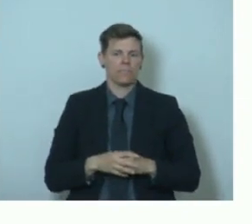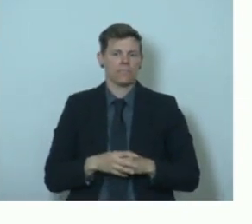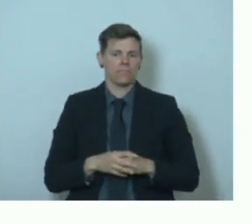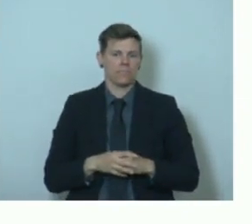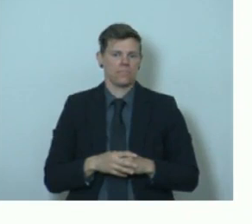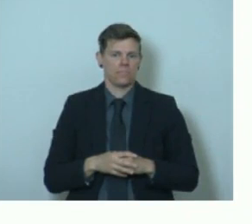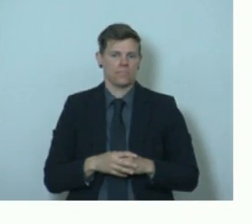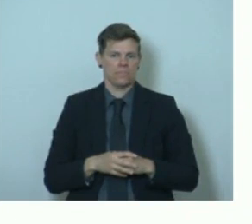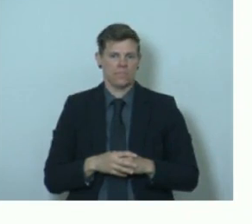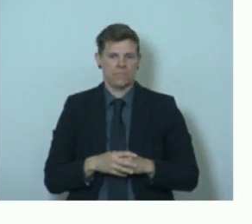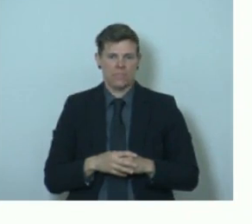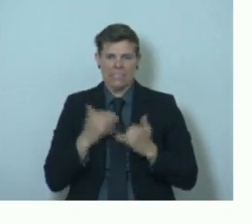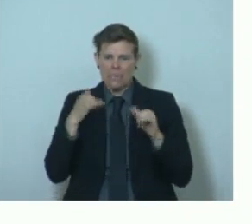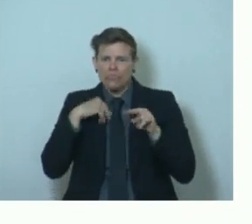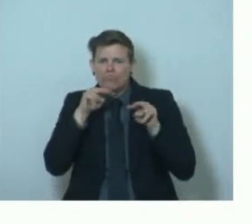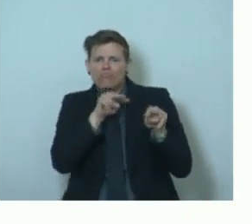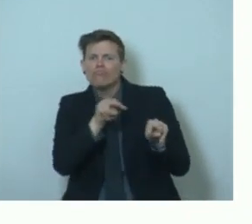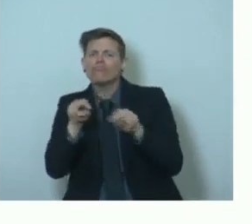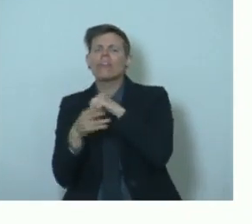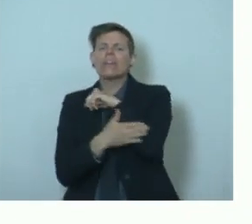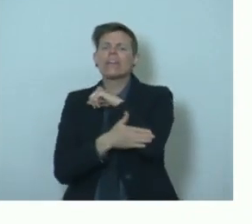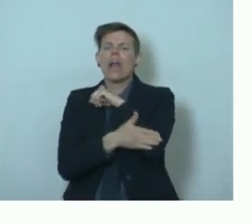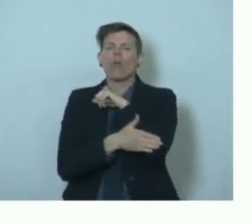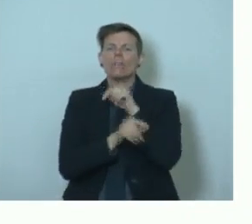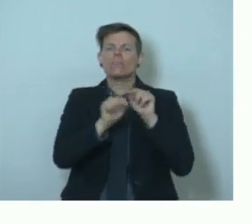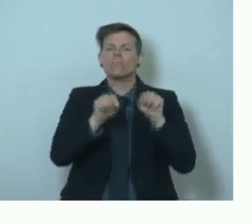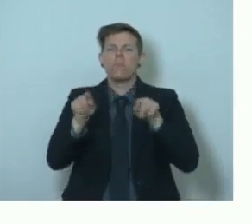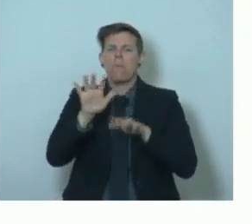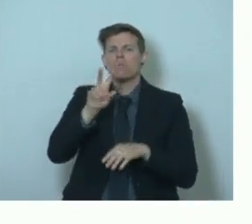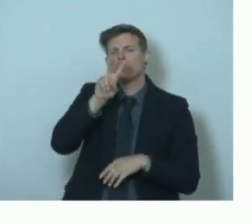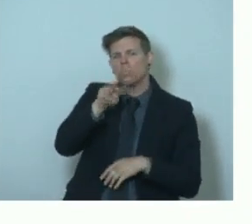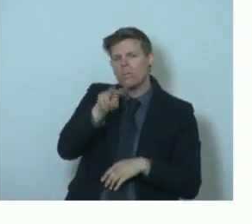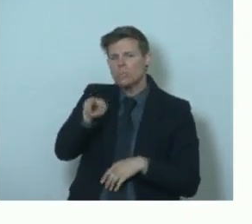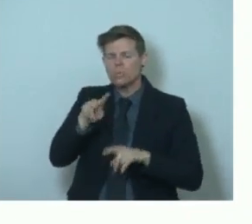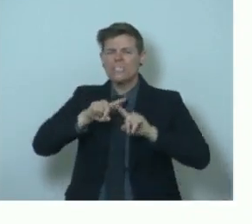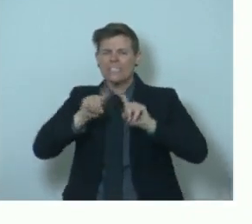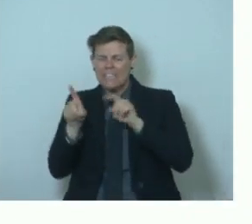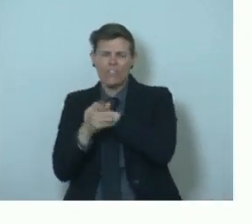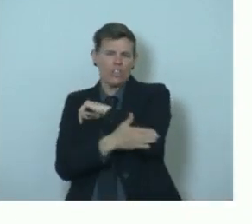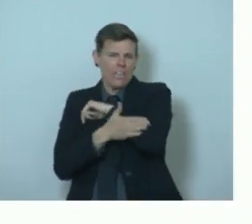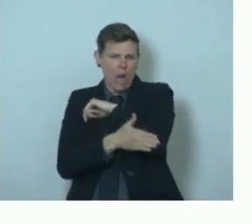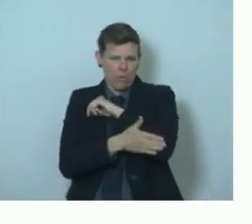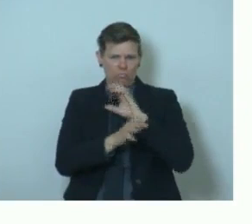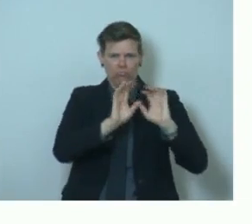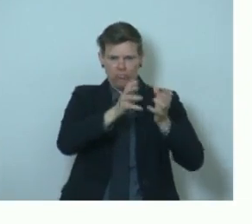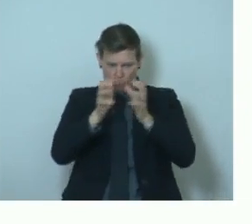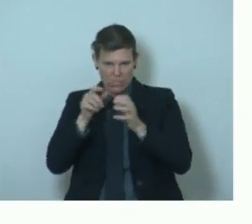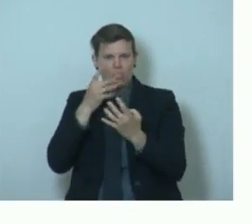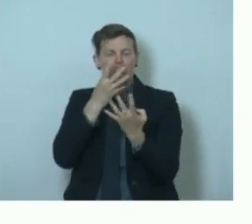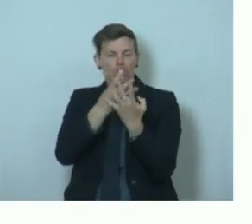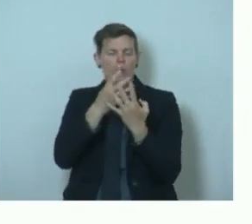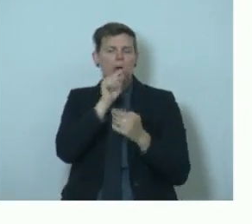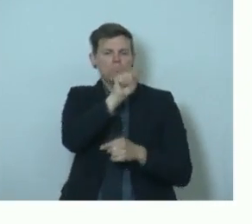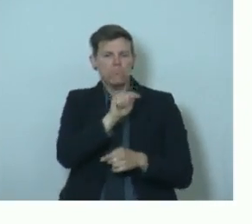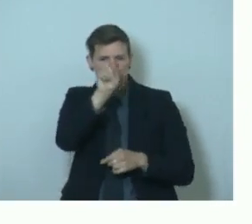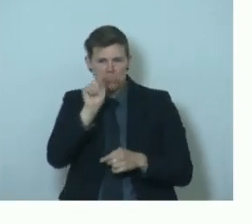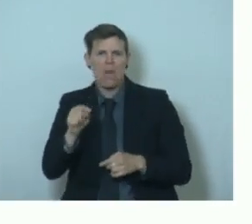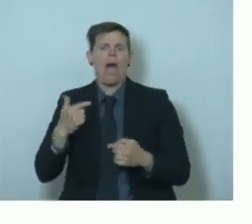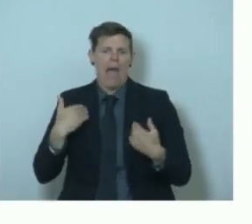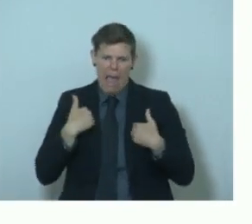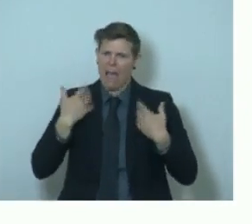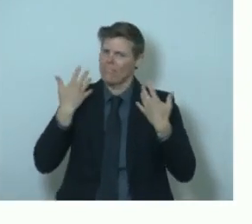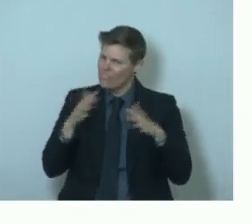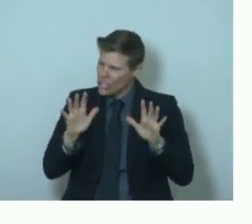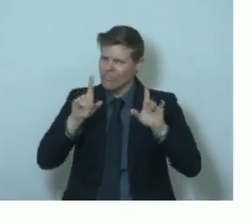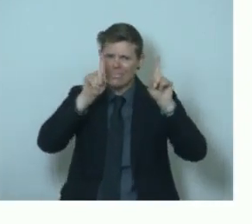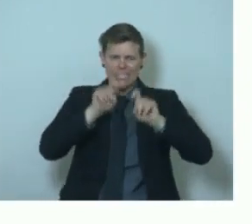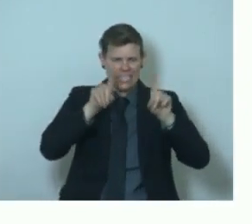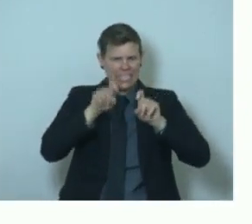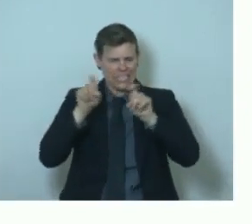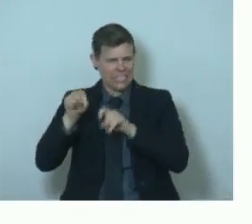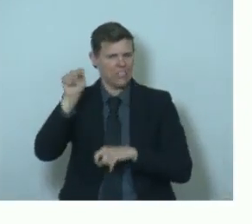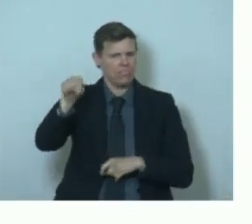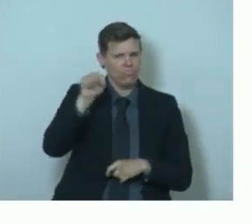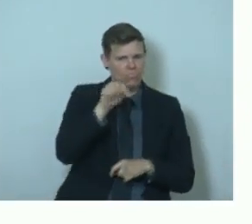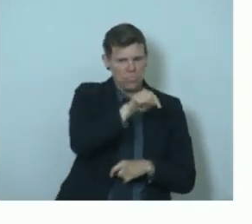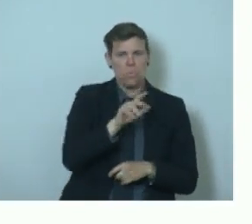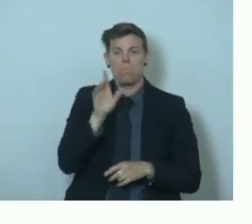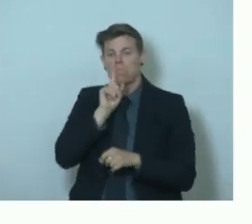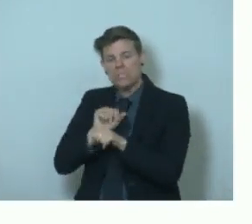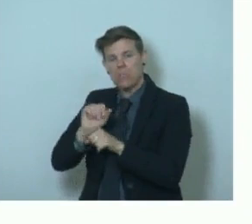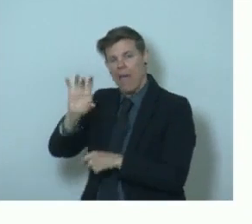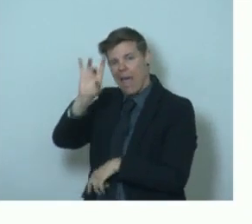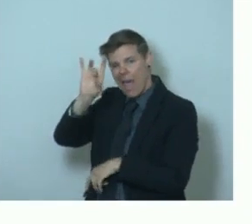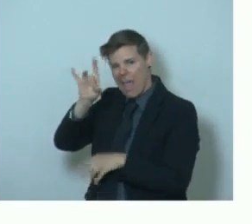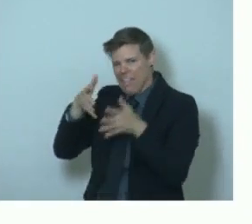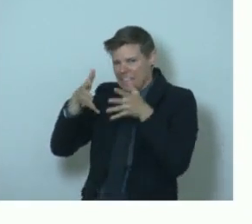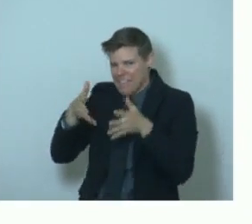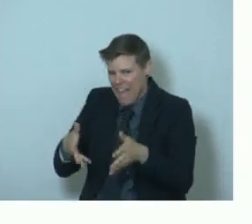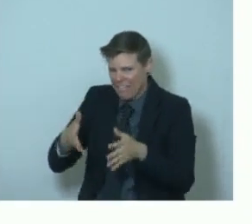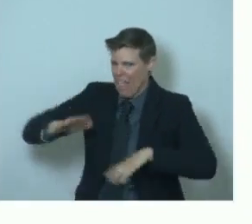IN ADDITION, WE HAVE MOVED INTO THE COUNTIES AND 22 OF OUR COUNTIES HAVE COMPLETED 100% TESTING OF THEIR GUARDS AND STAFF AND 25% OTHER INMATES.